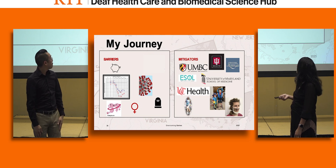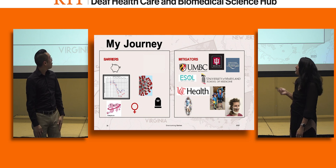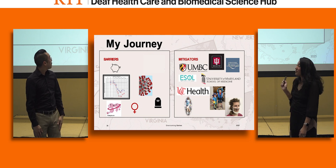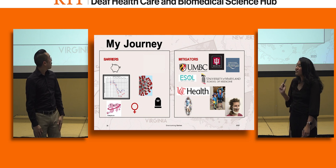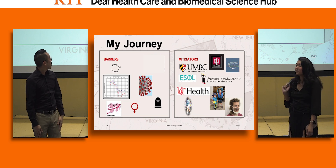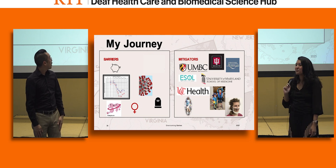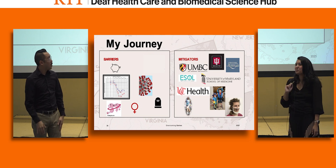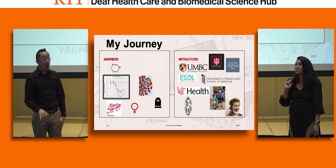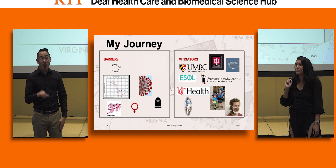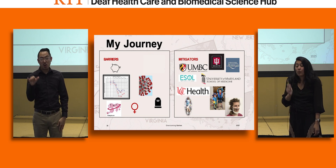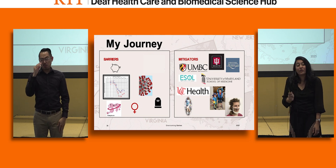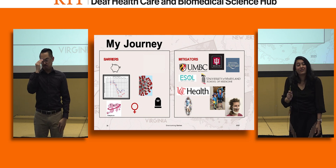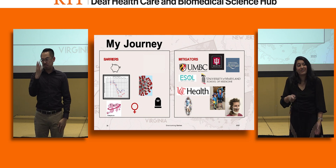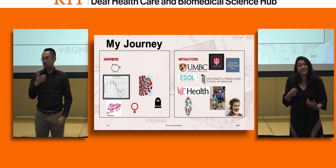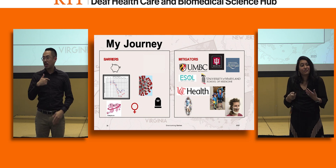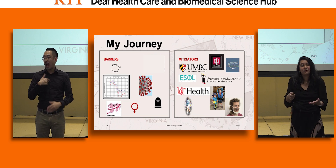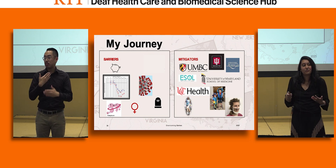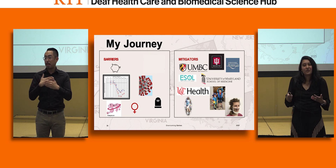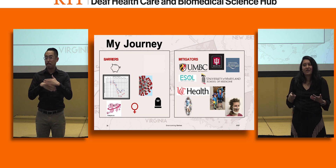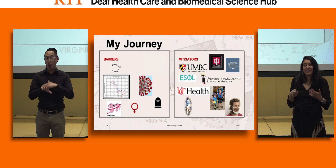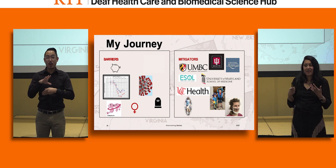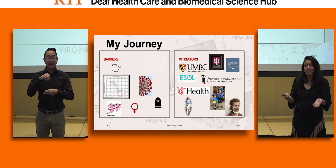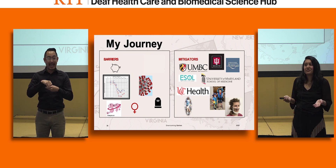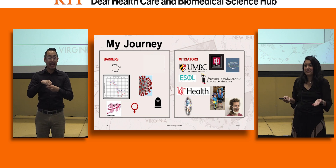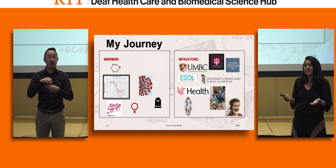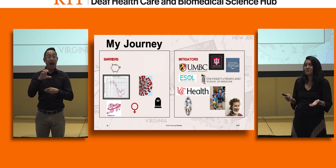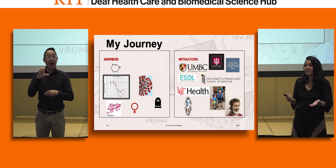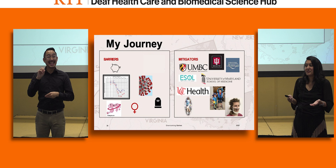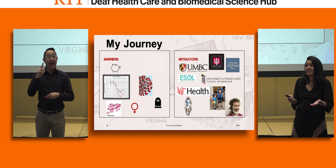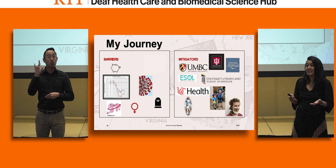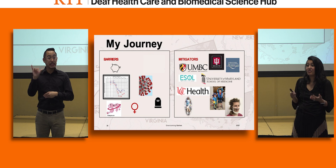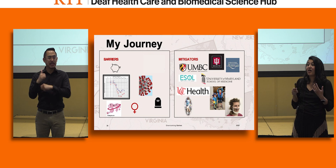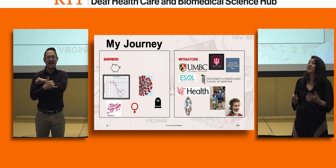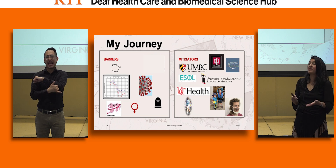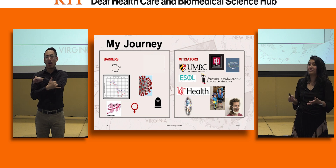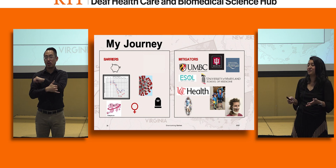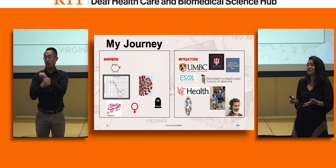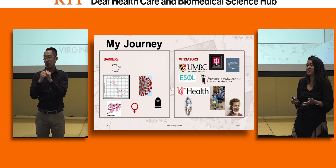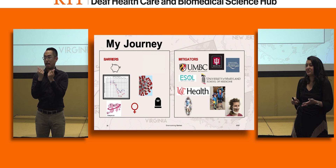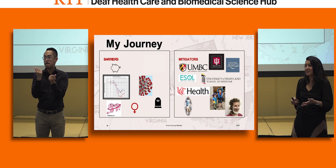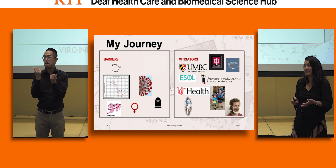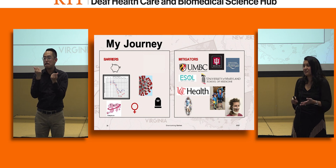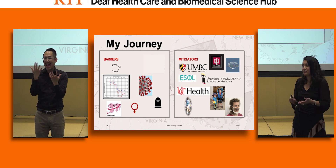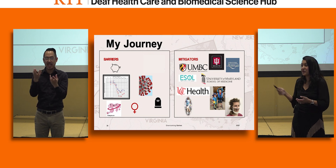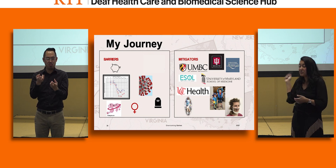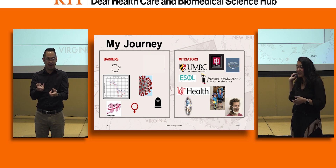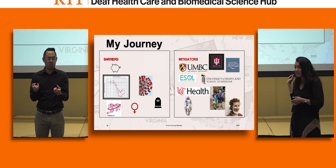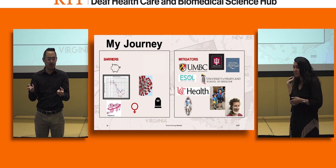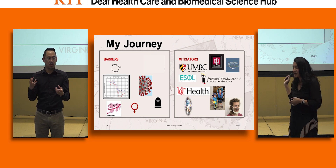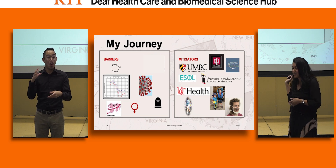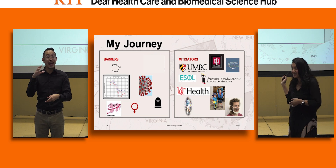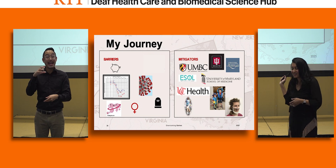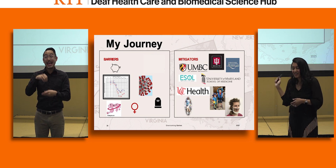I was also born into a county with lots of resources. So, Montgomery County, Maryland.